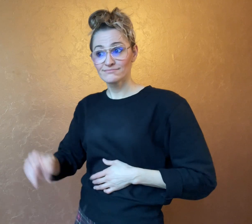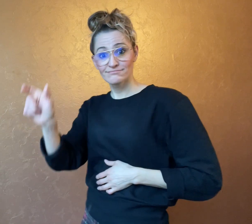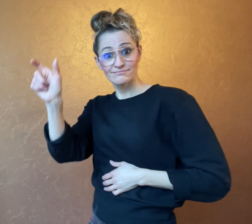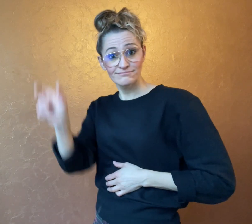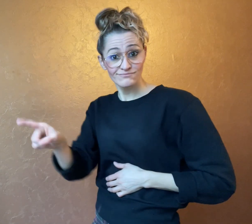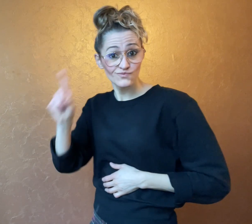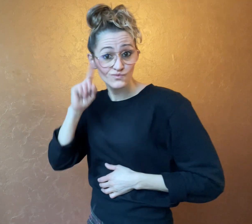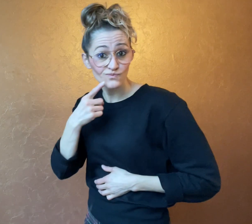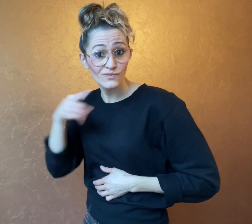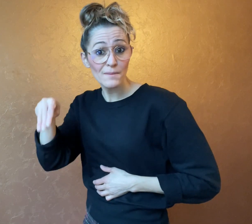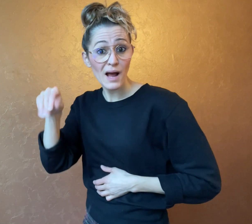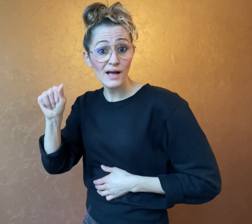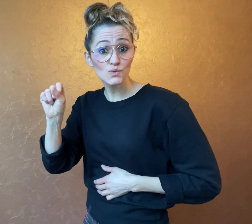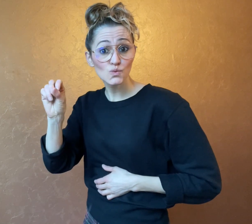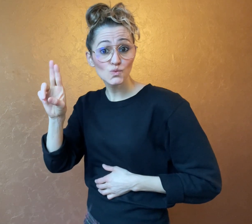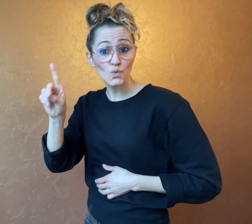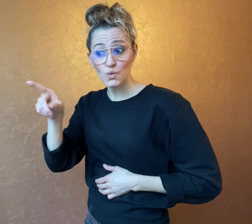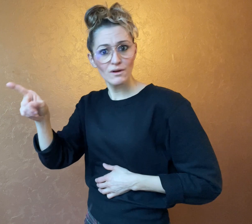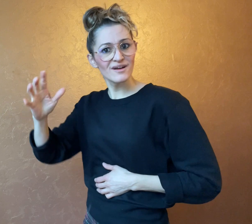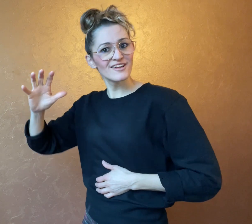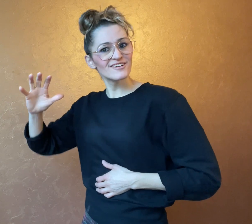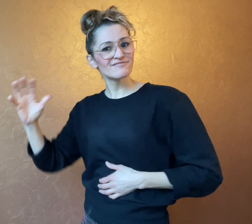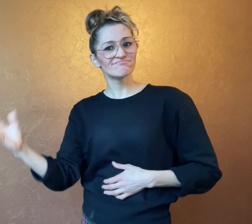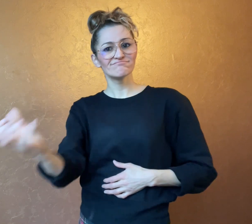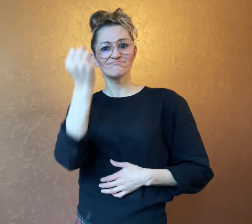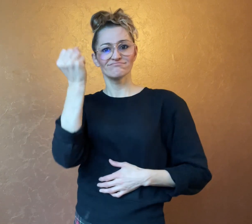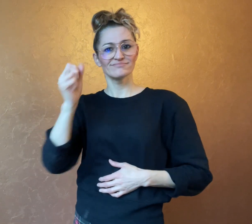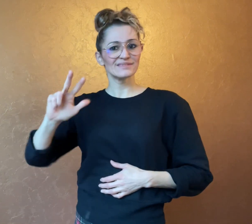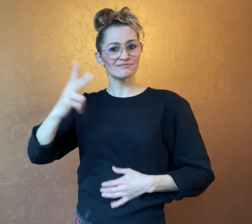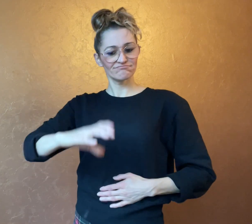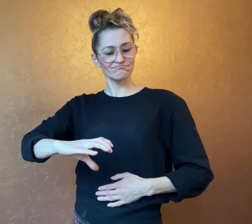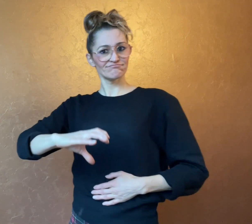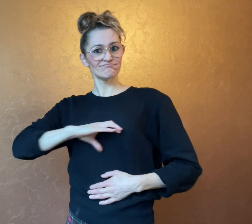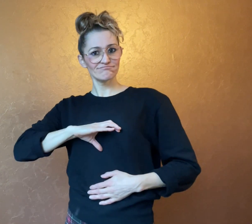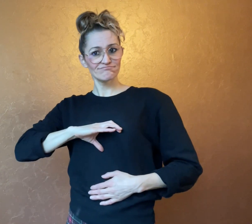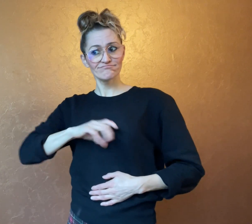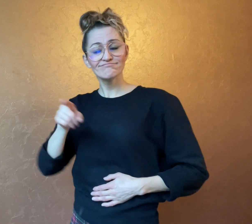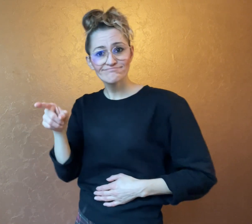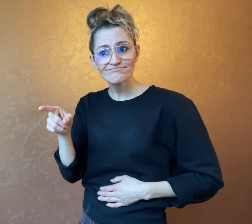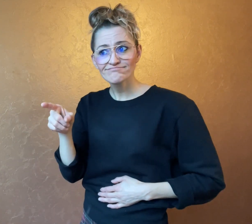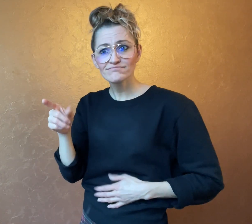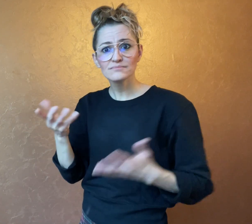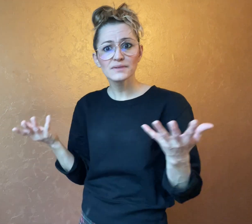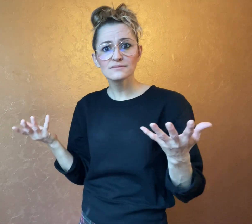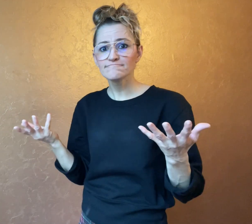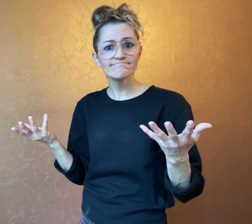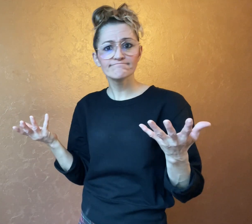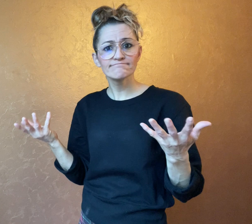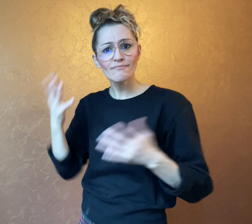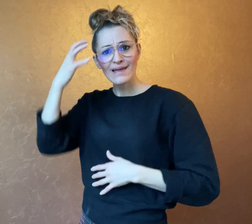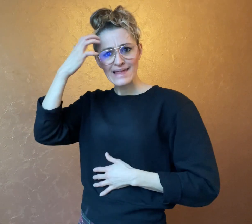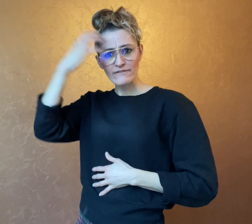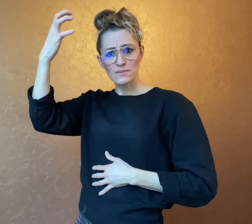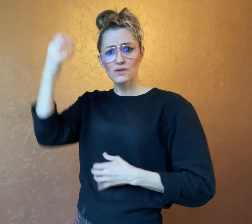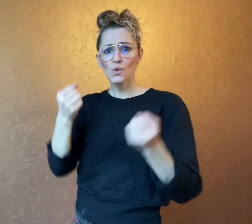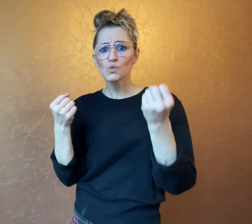Because of the lack of government support, bronze medallist